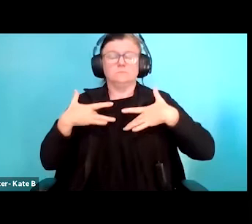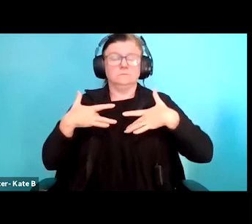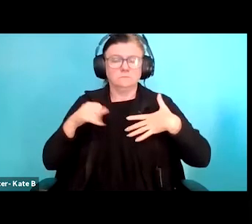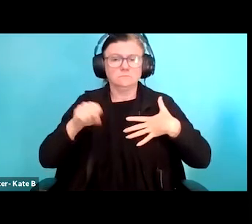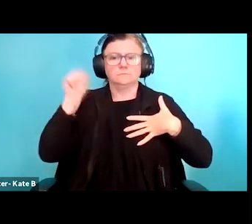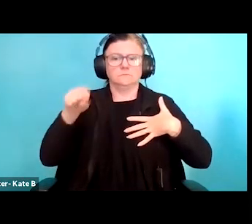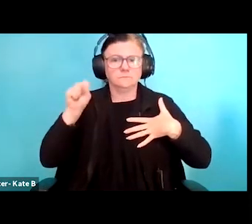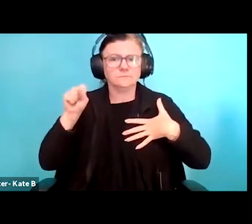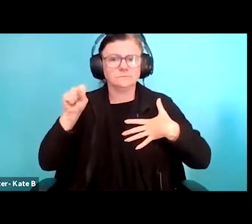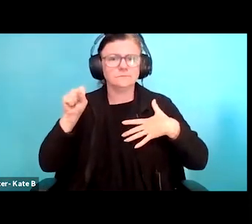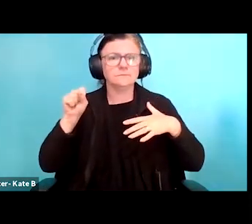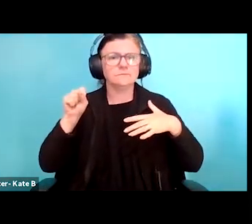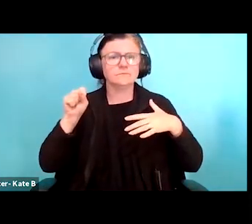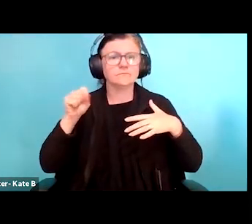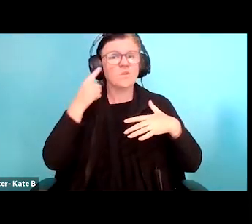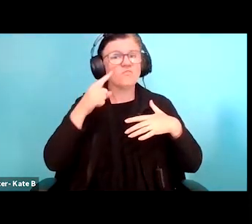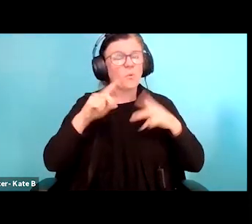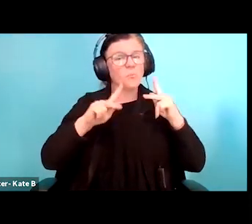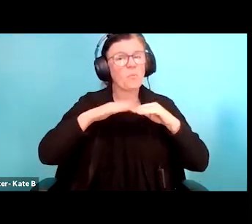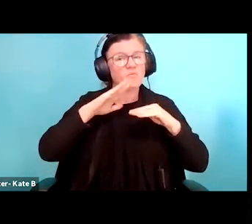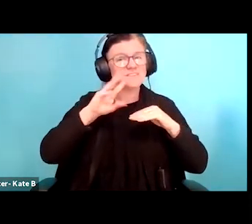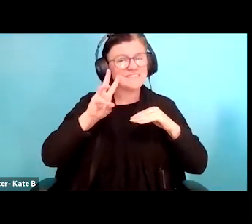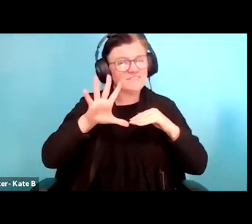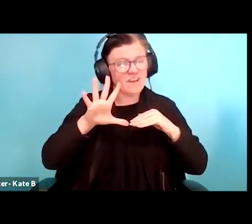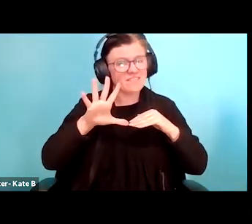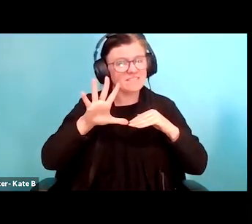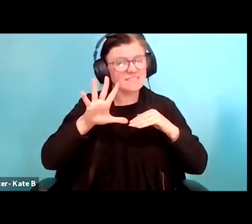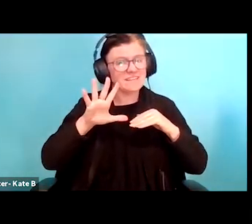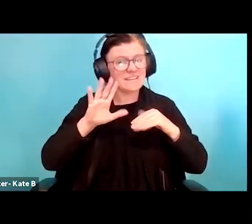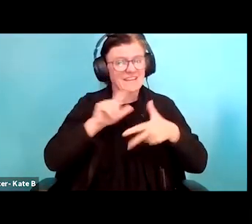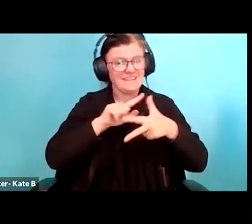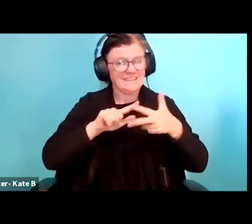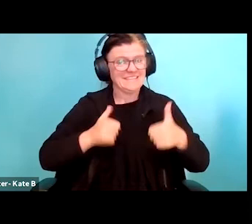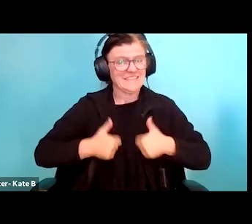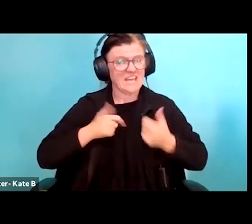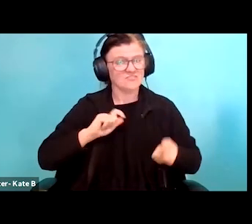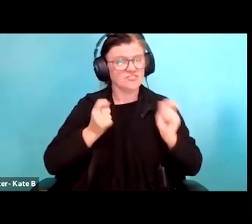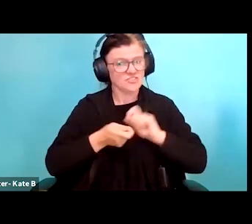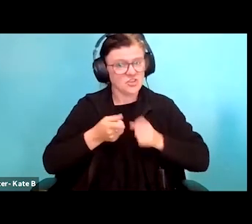and with this for older adults these life changes or shocks can lead to higher rates